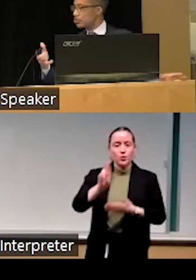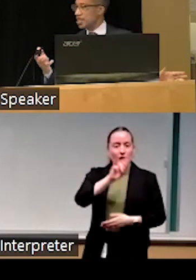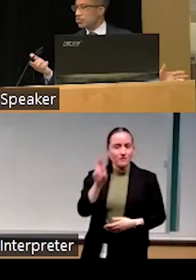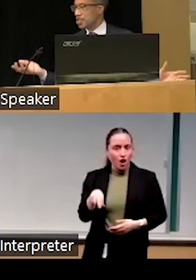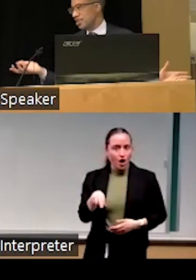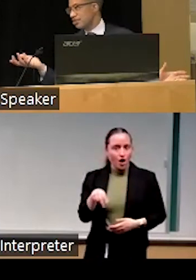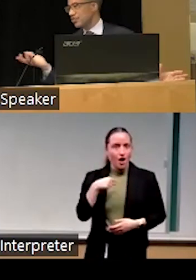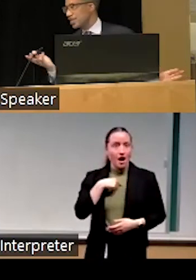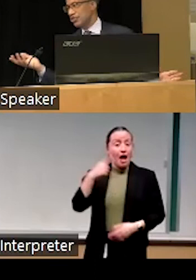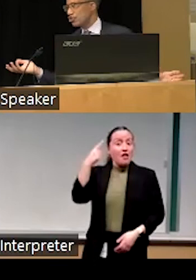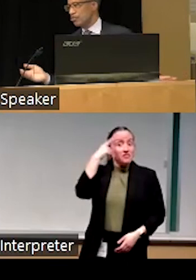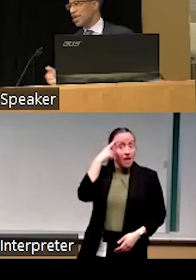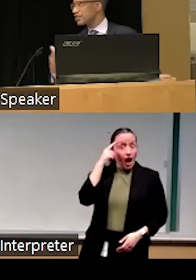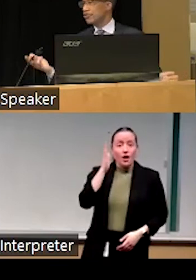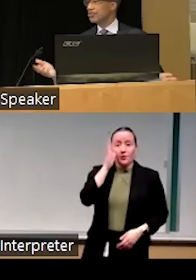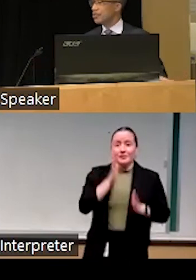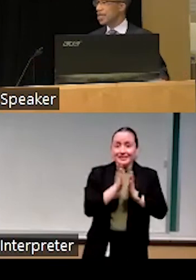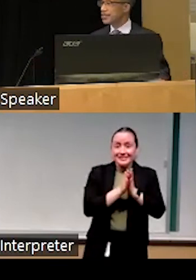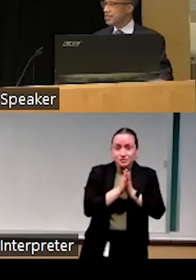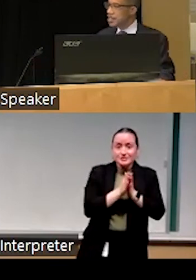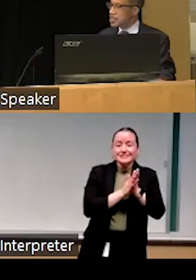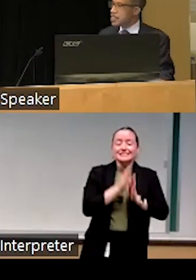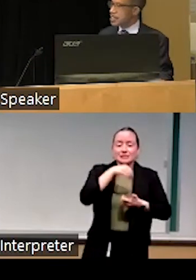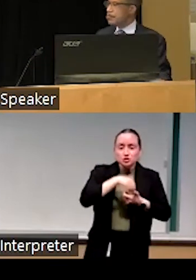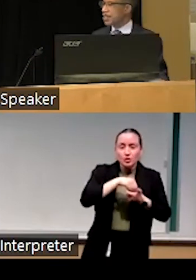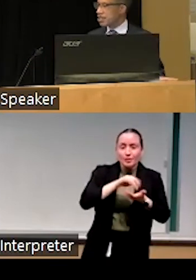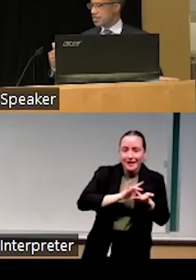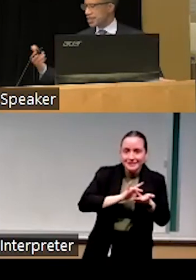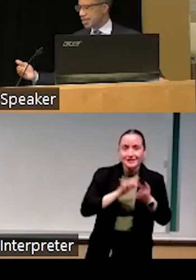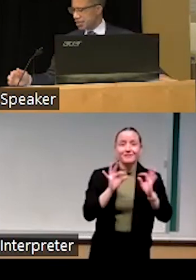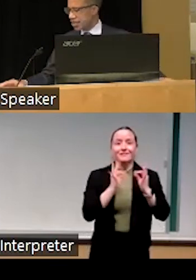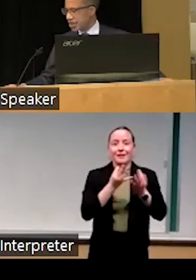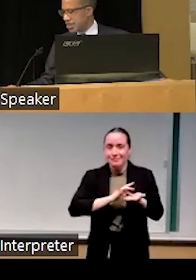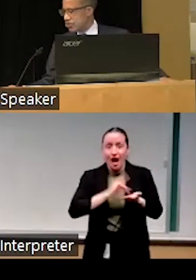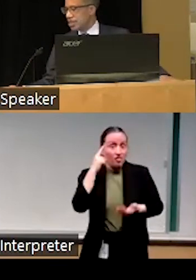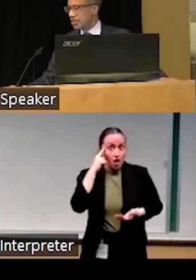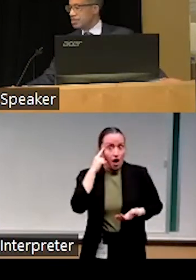I would be interested in Internal Medicine or family medicine but there was a a teacher here